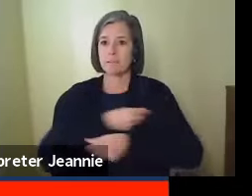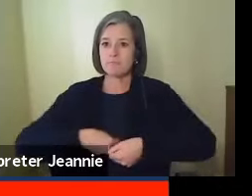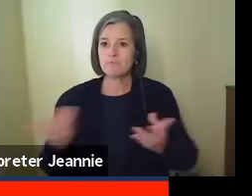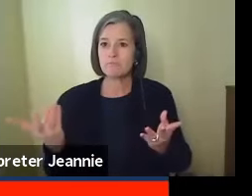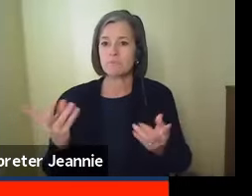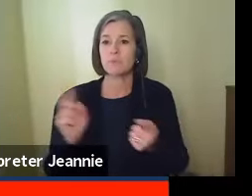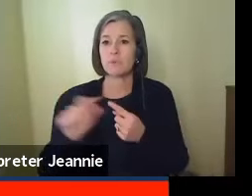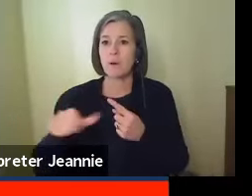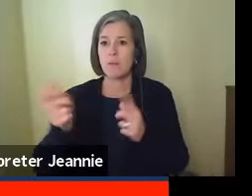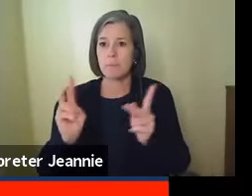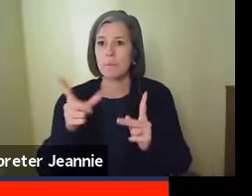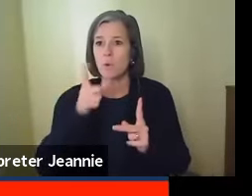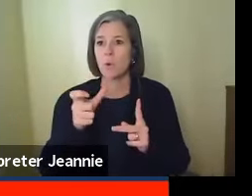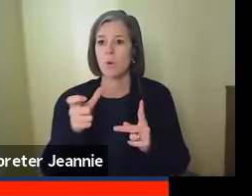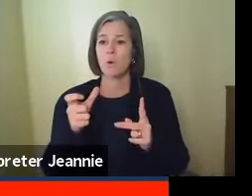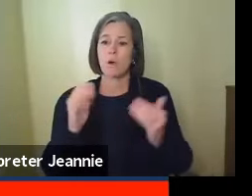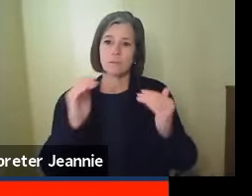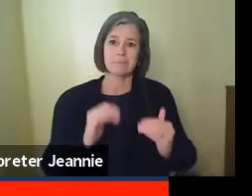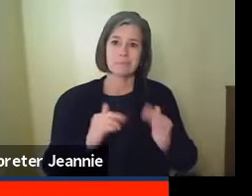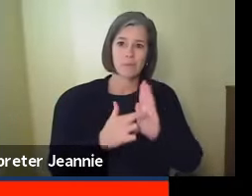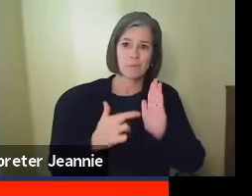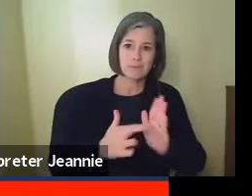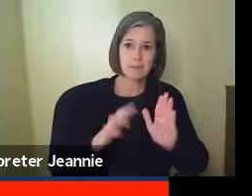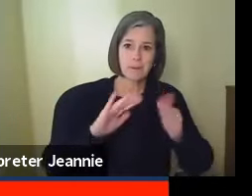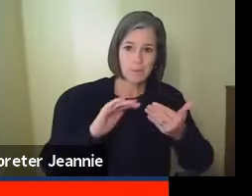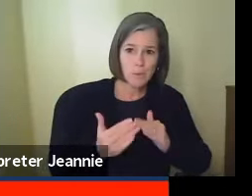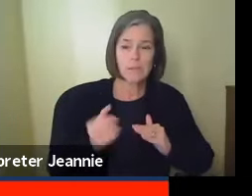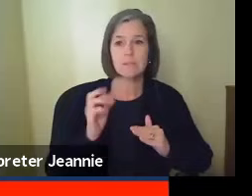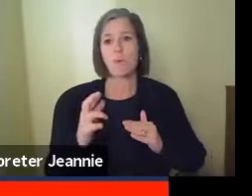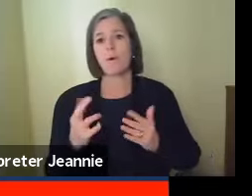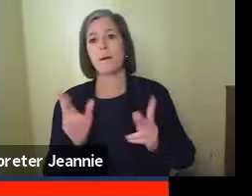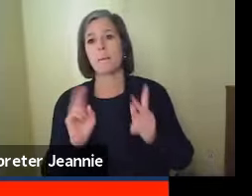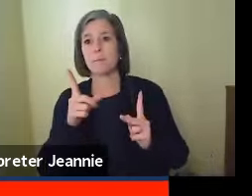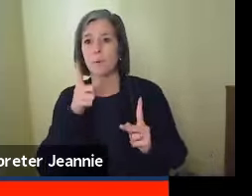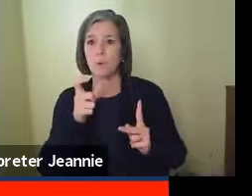under represented communities or who are vulnerable, especially vulnerable to